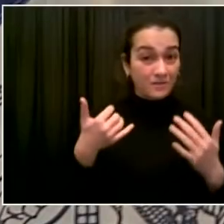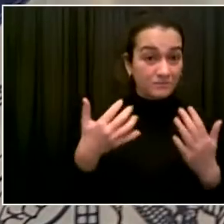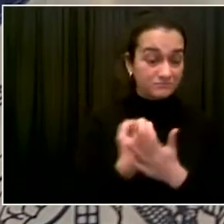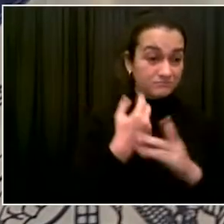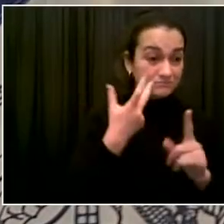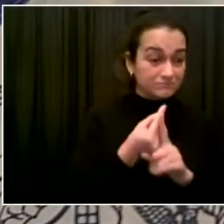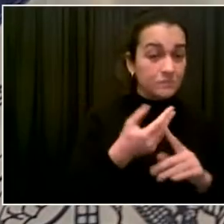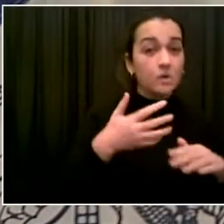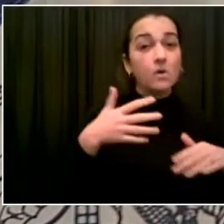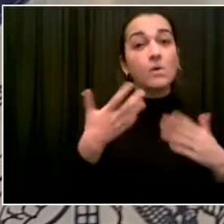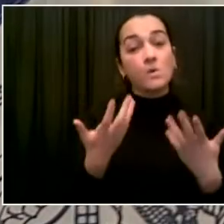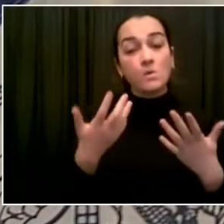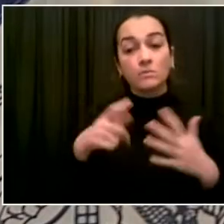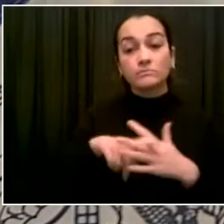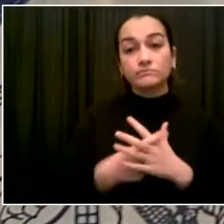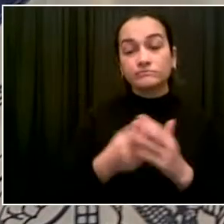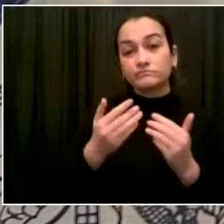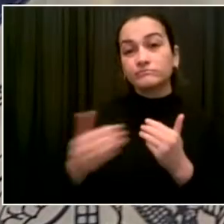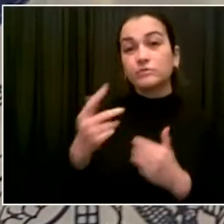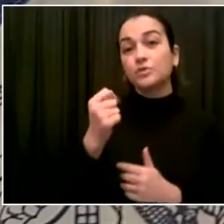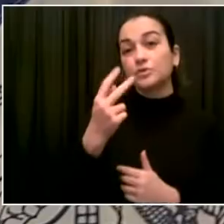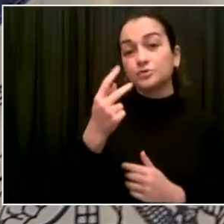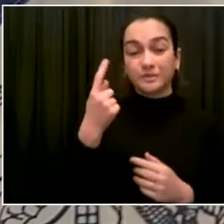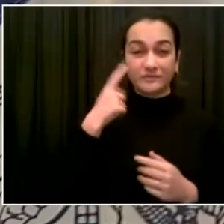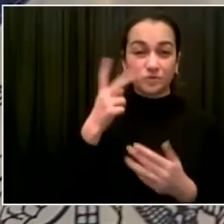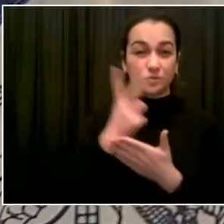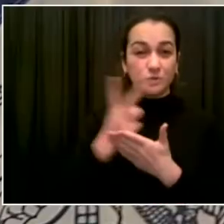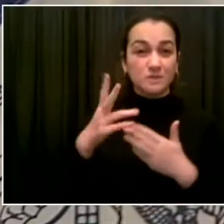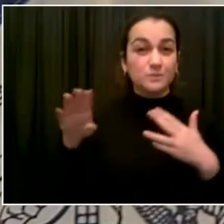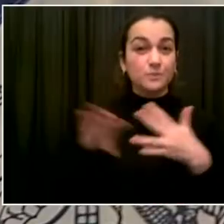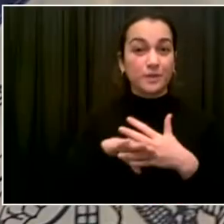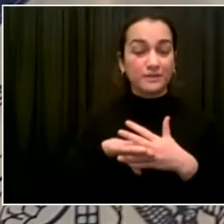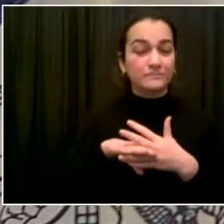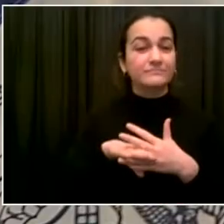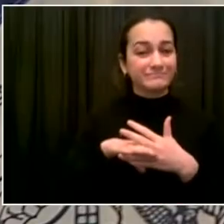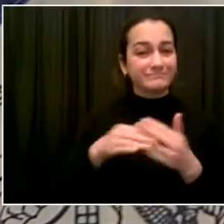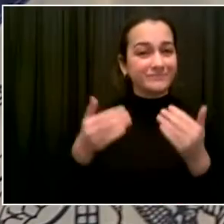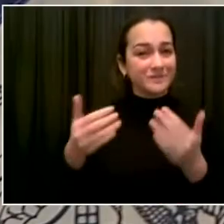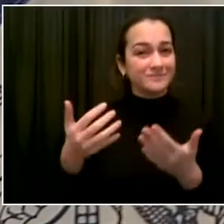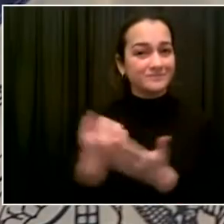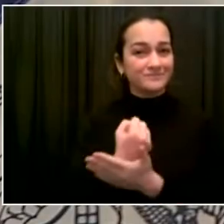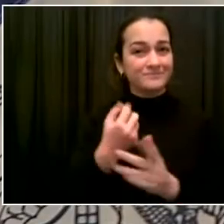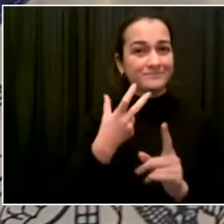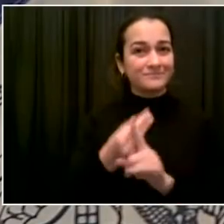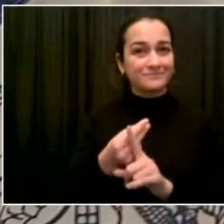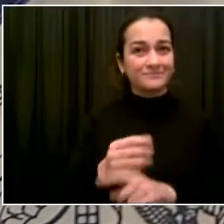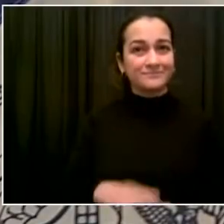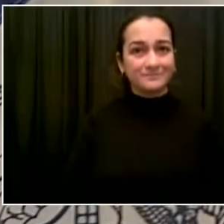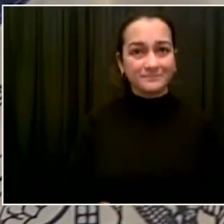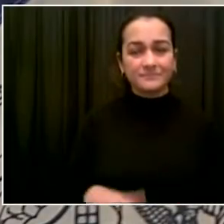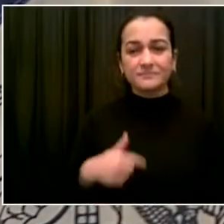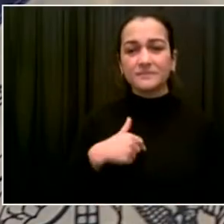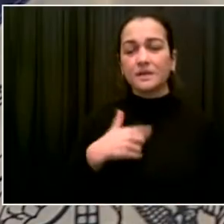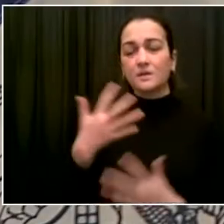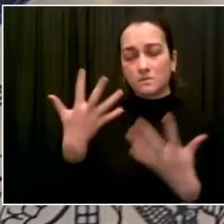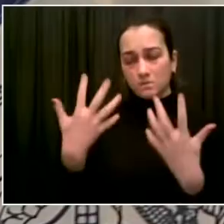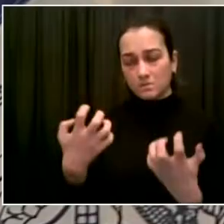UNVACCINATED NOW OR WHEN SCHOOL ENDS, CBAK IN JANUARY WANT TO SEE THAT NUMBER WAY UP BECAUSE THAT'S WHAST'